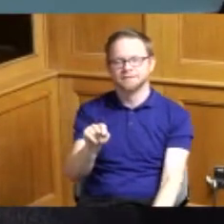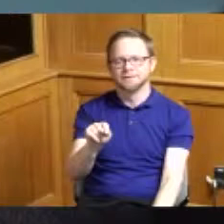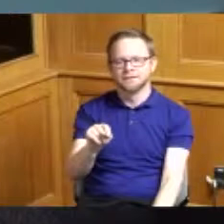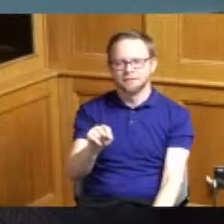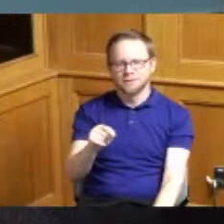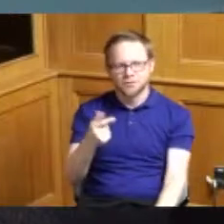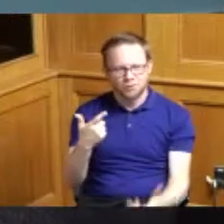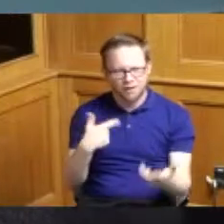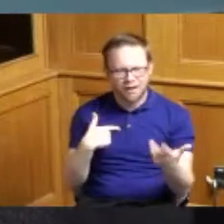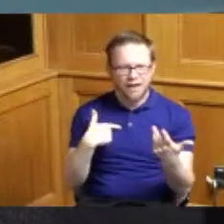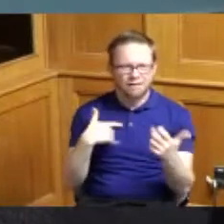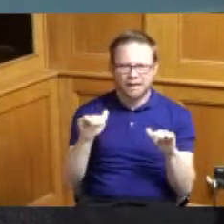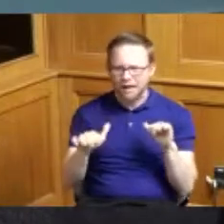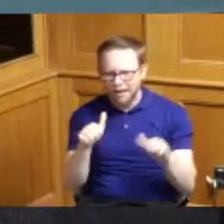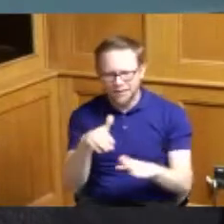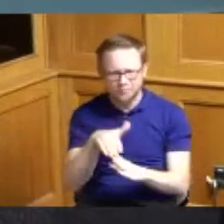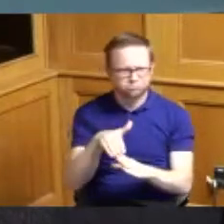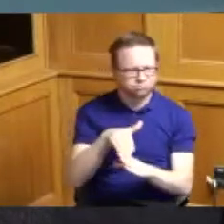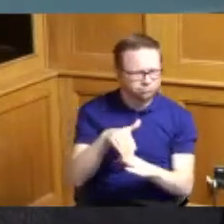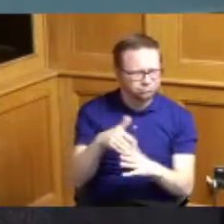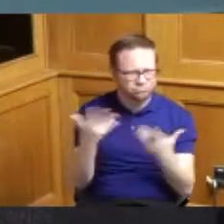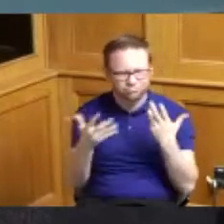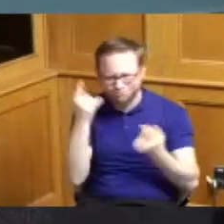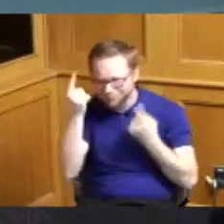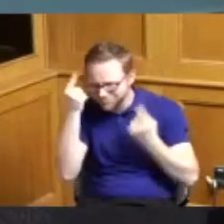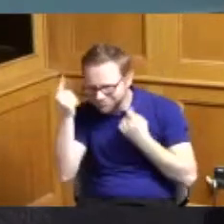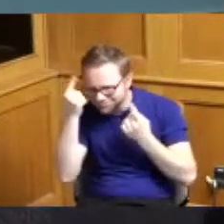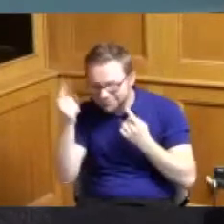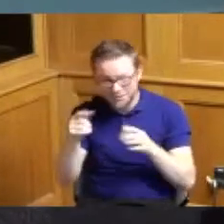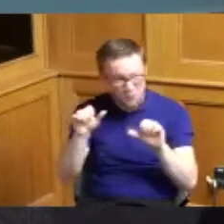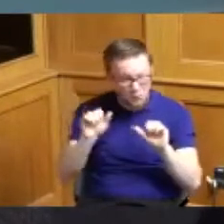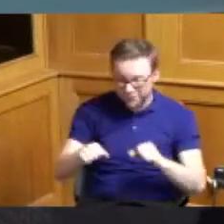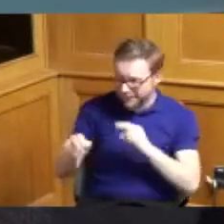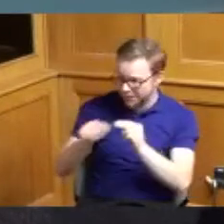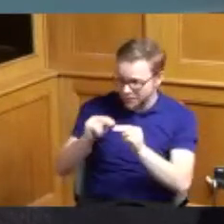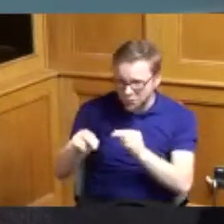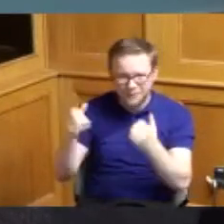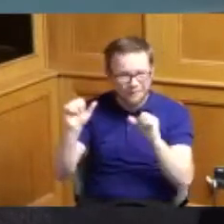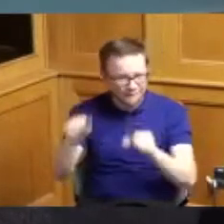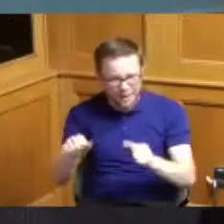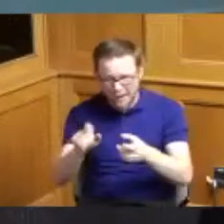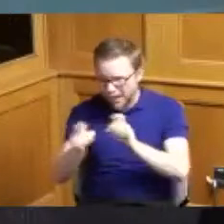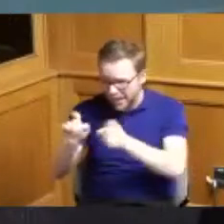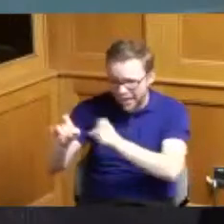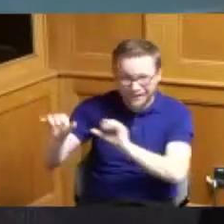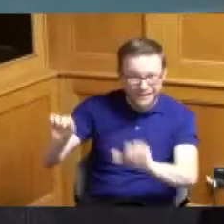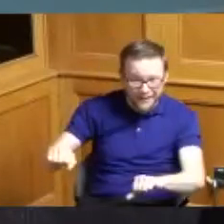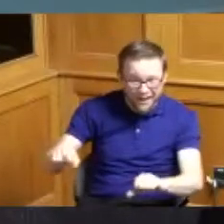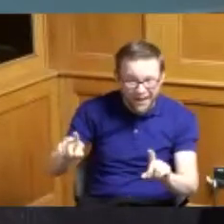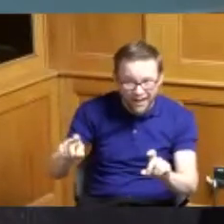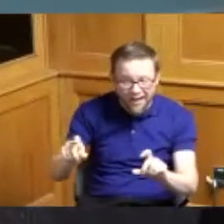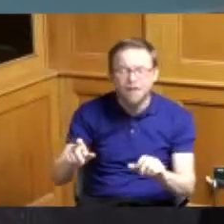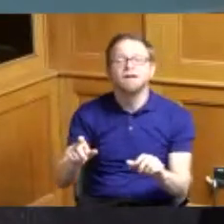turned I tried to give you can we negotiate this can we negotiate that can we do this but I think